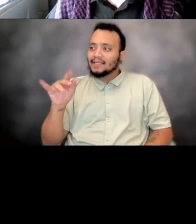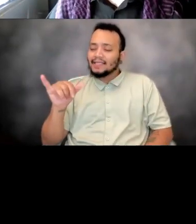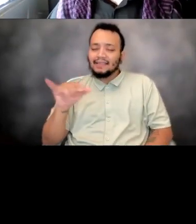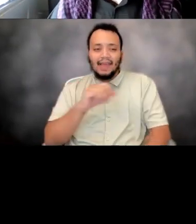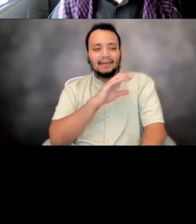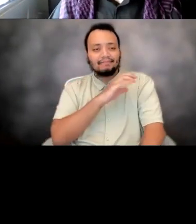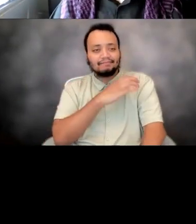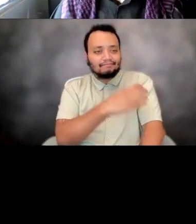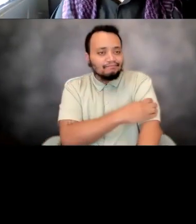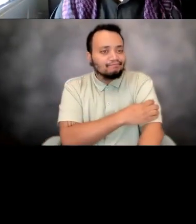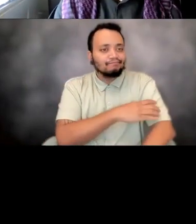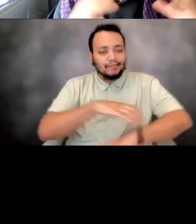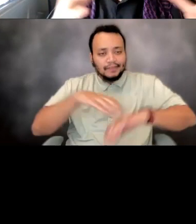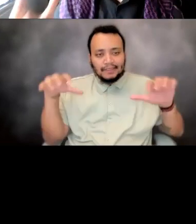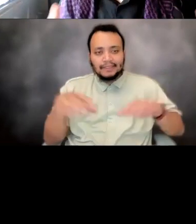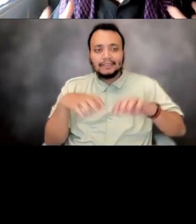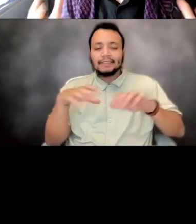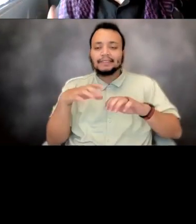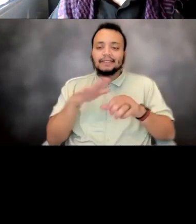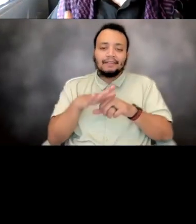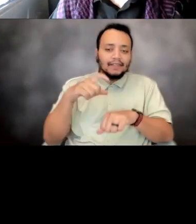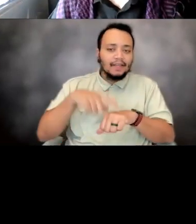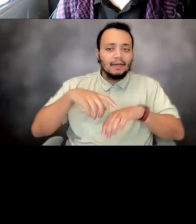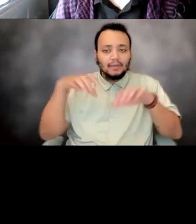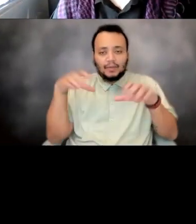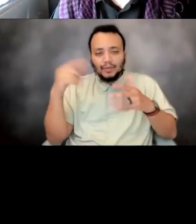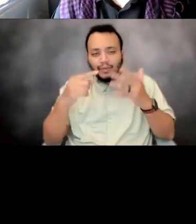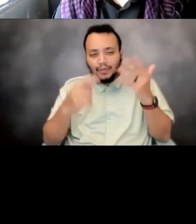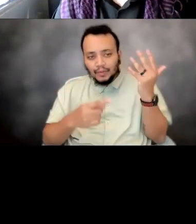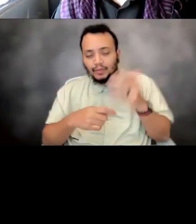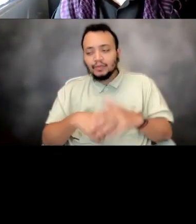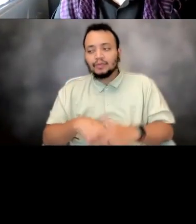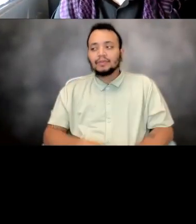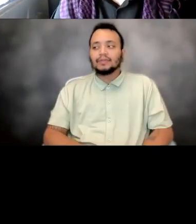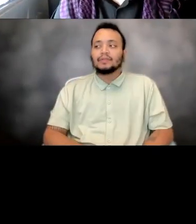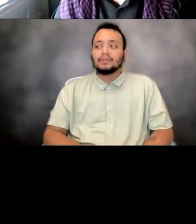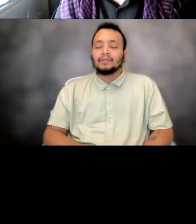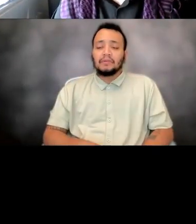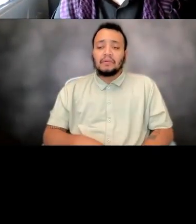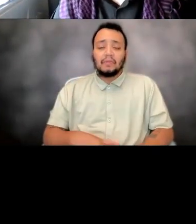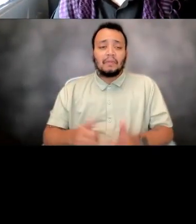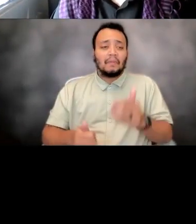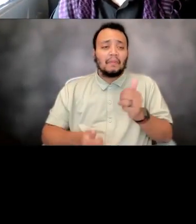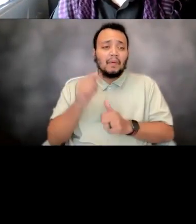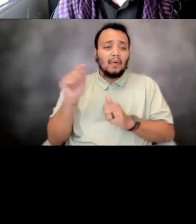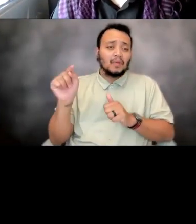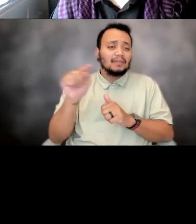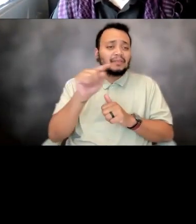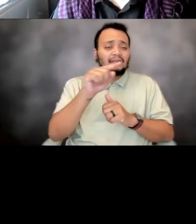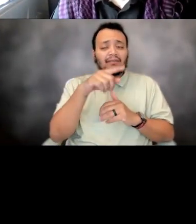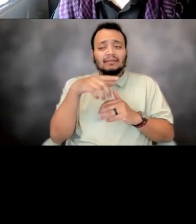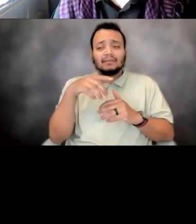and most healthcare providers and most, you know, everybody that provides services, almost everybody seems to be stretched really thin